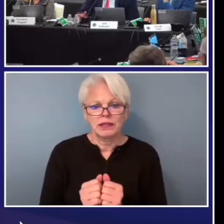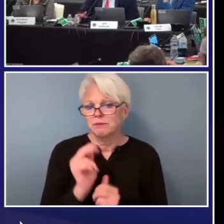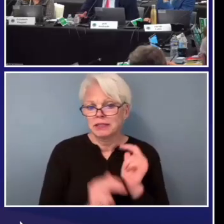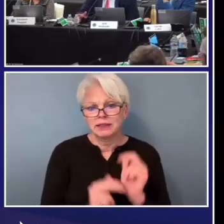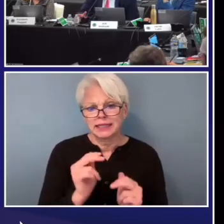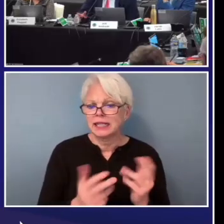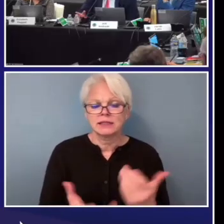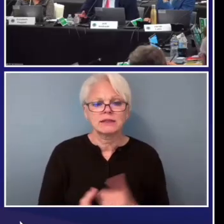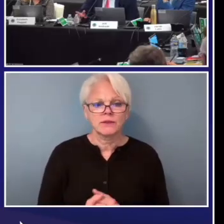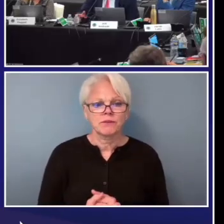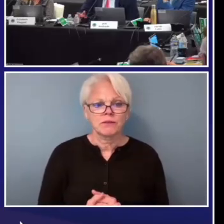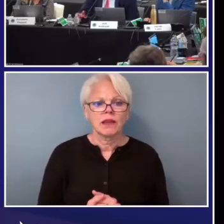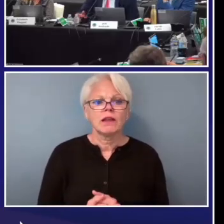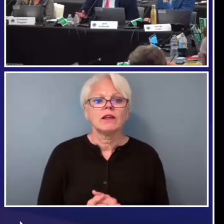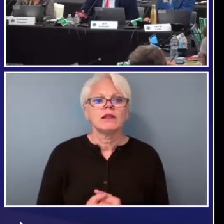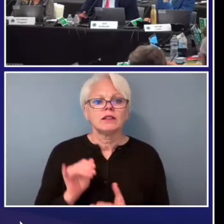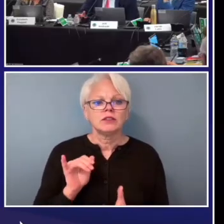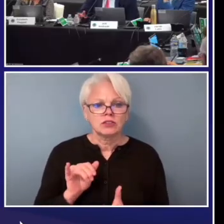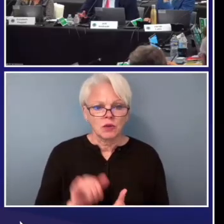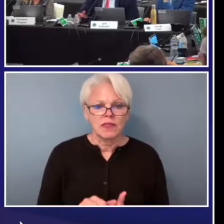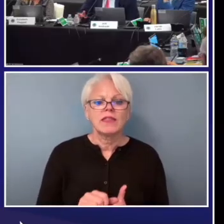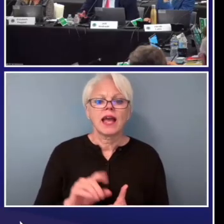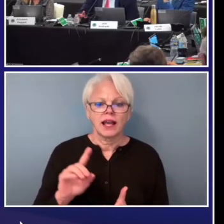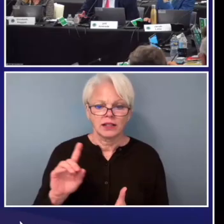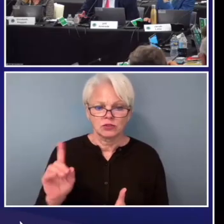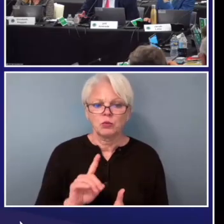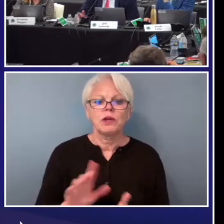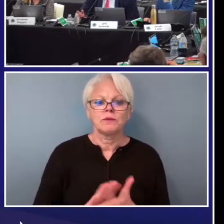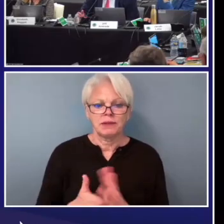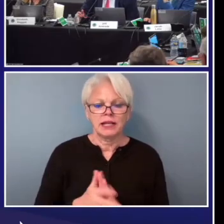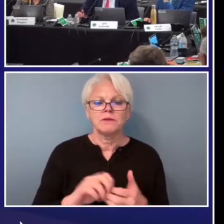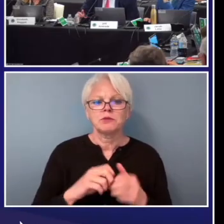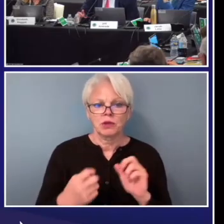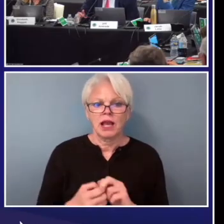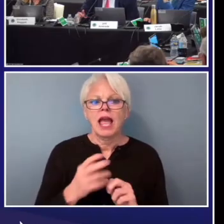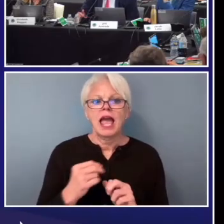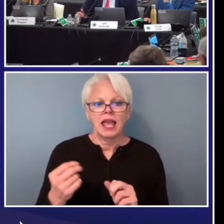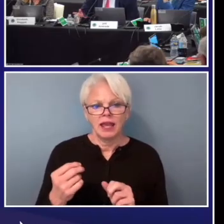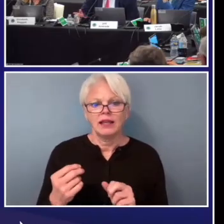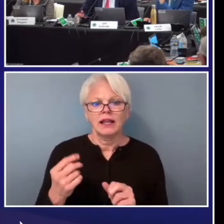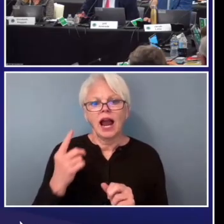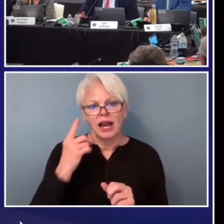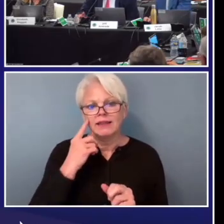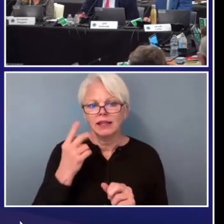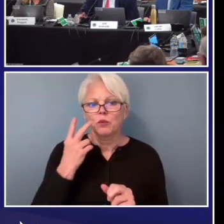And that's where that's where I think it becomes problematic. And that's where we've actually seen instances where it's